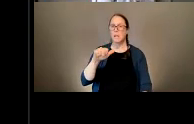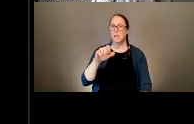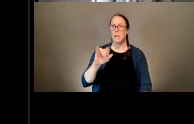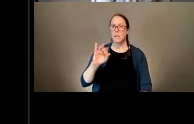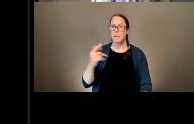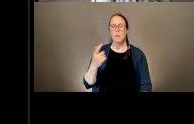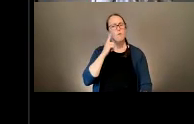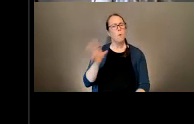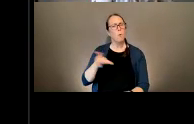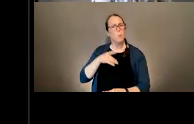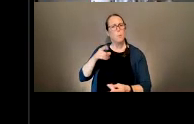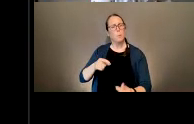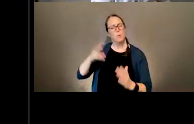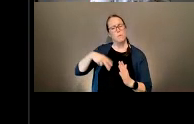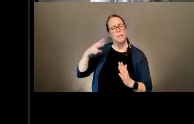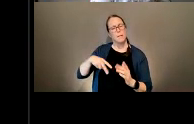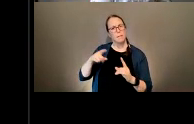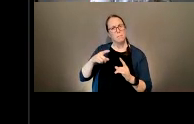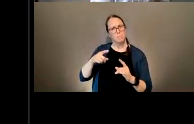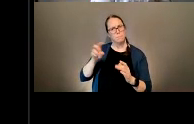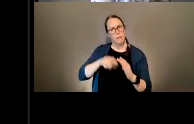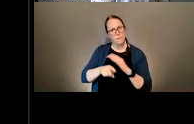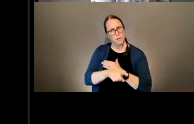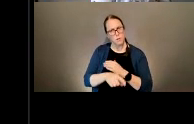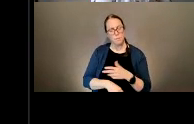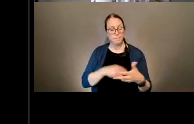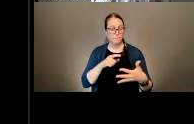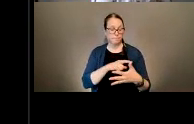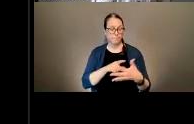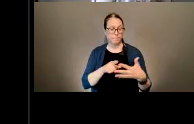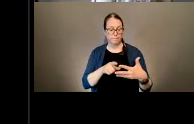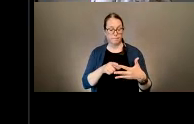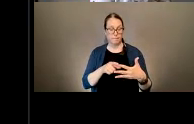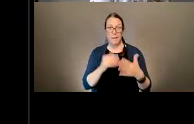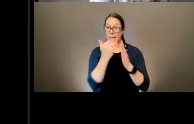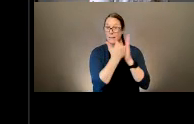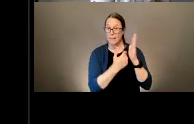with a screen reader. Lists must be tagged as lists.